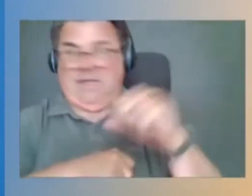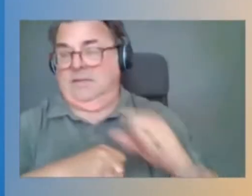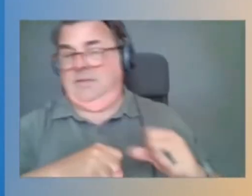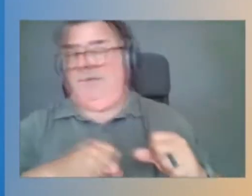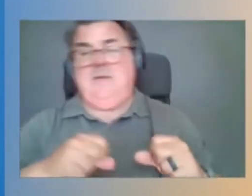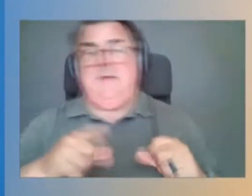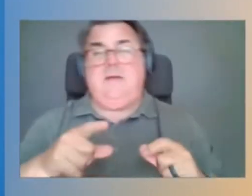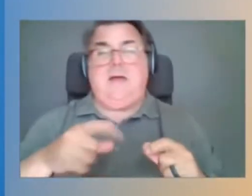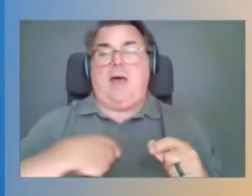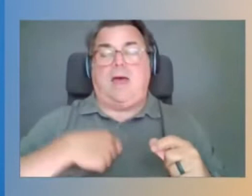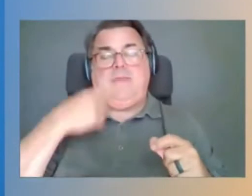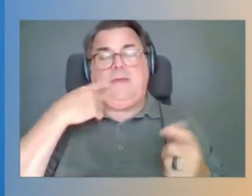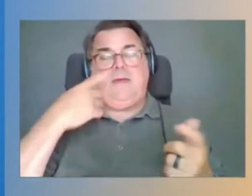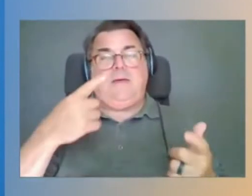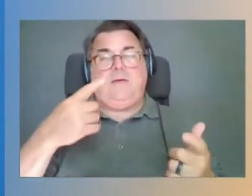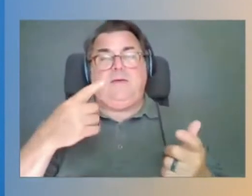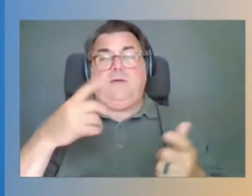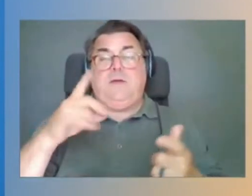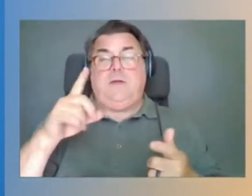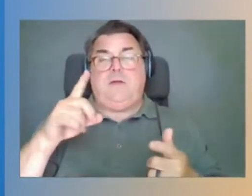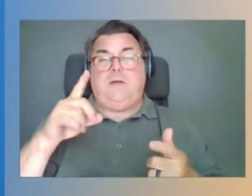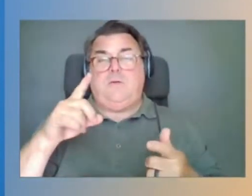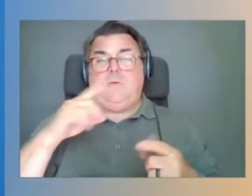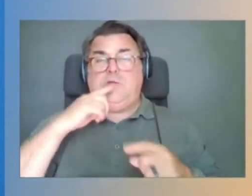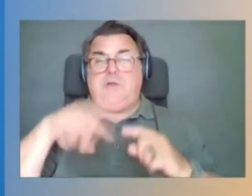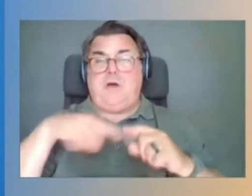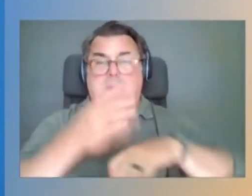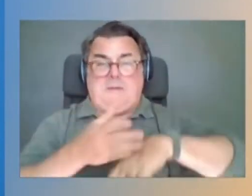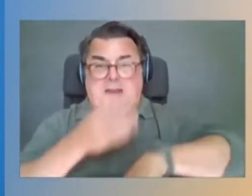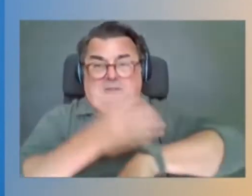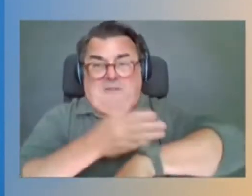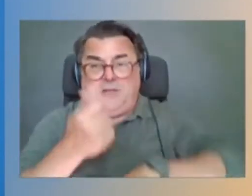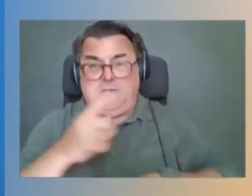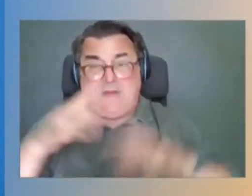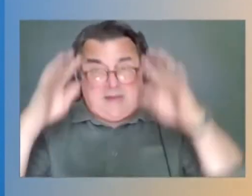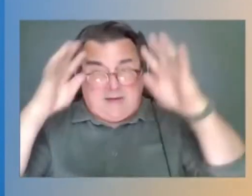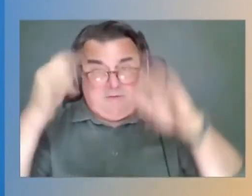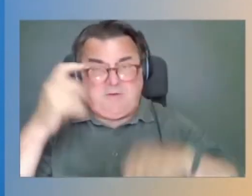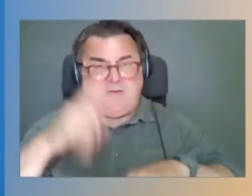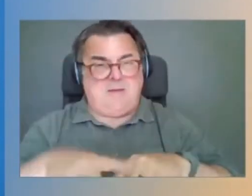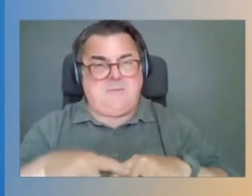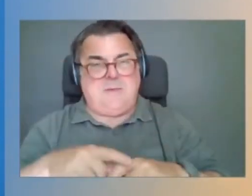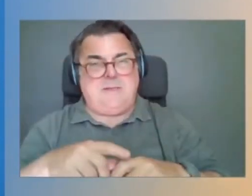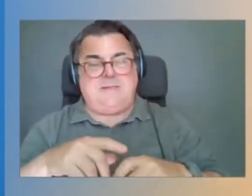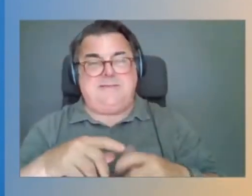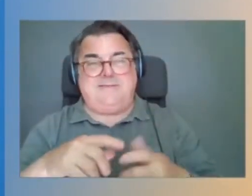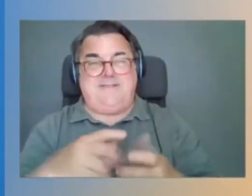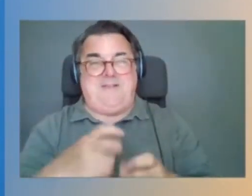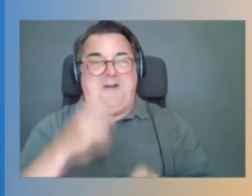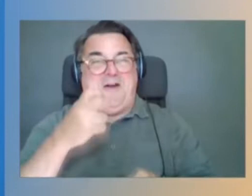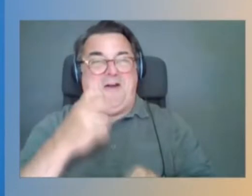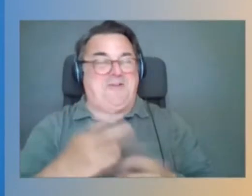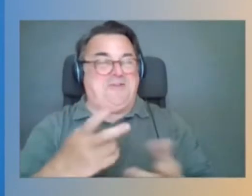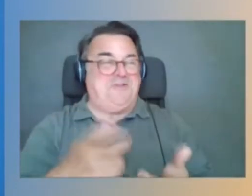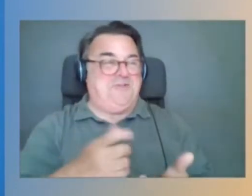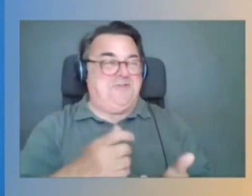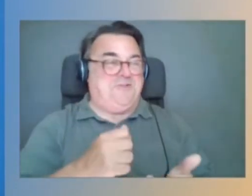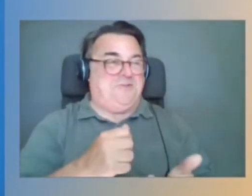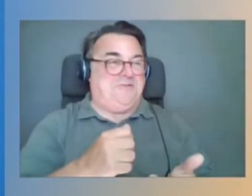we've talked about this innovation quite a few times today but I think it's hard to understate this innovation and what it's done for AWS,